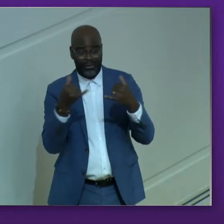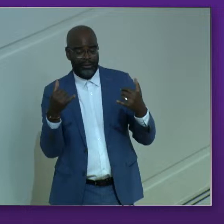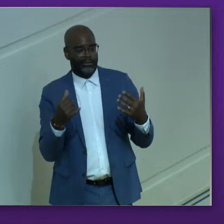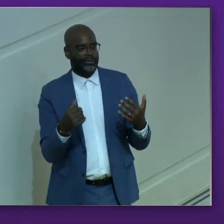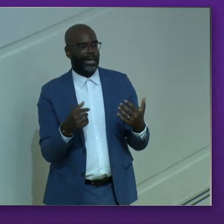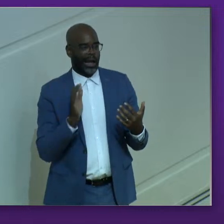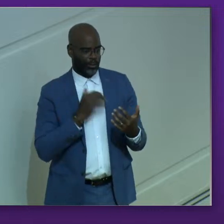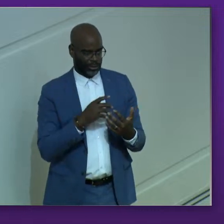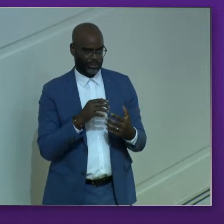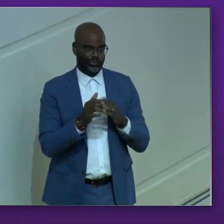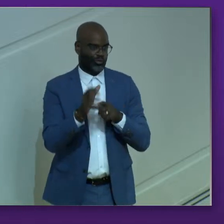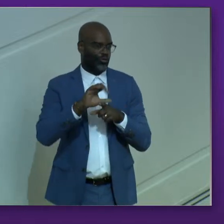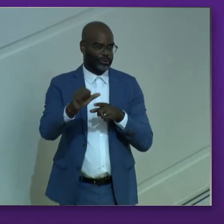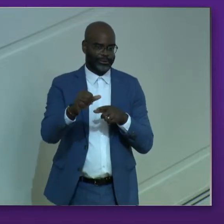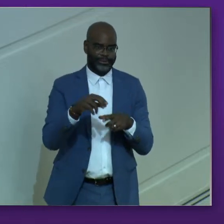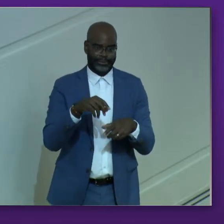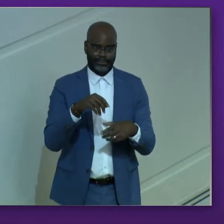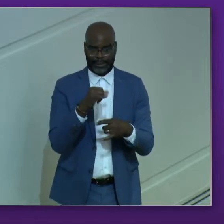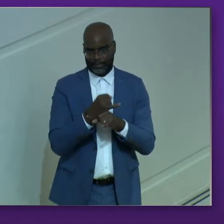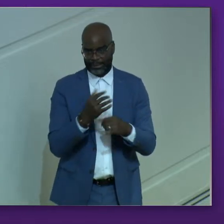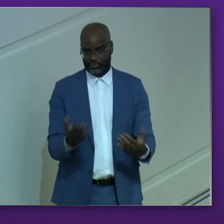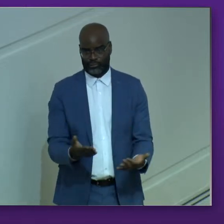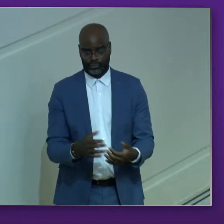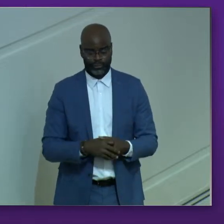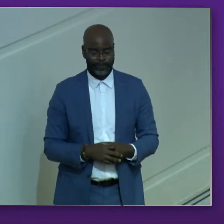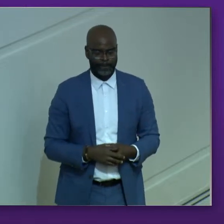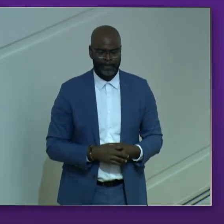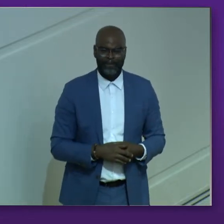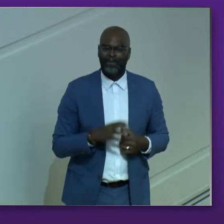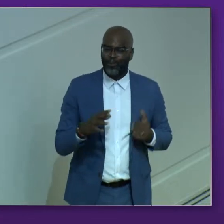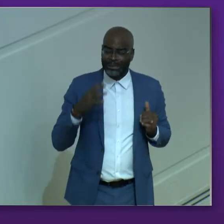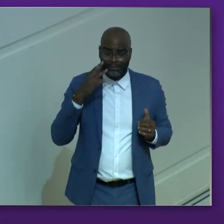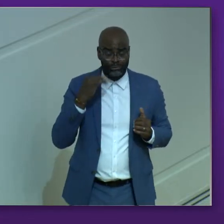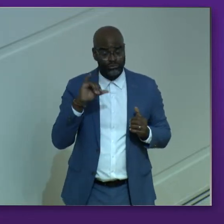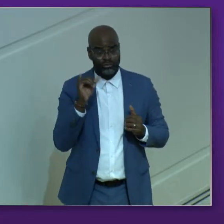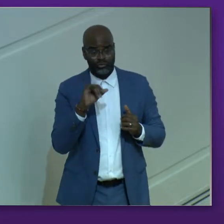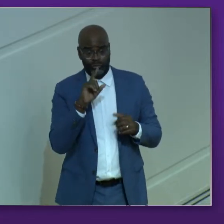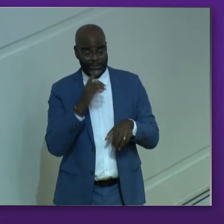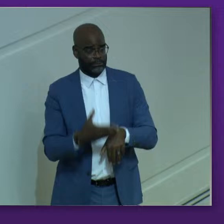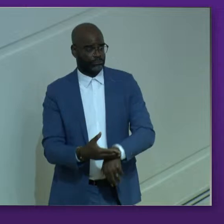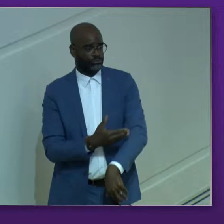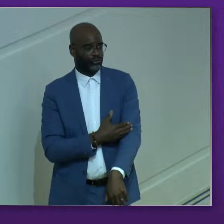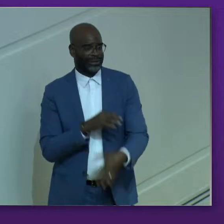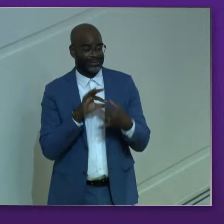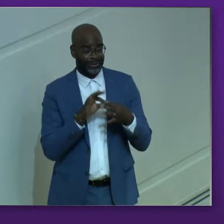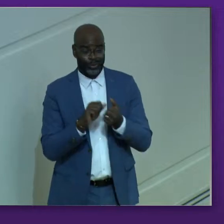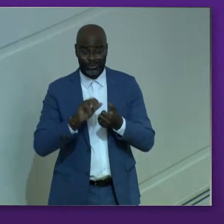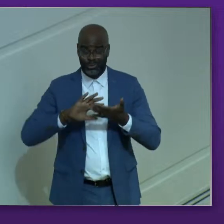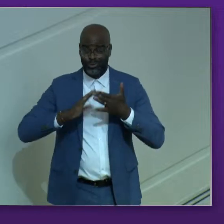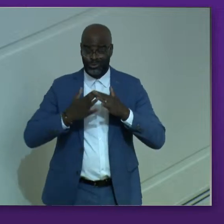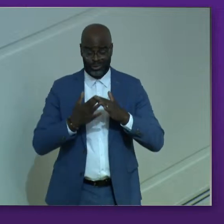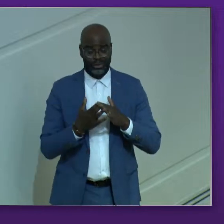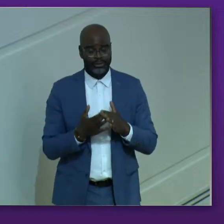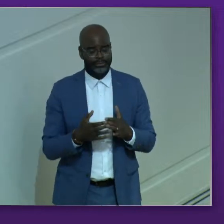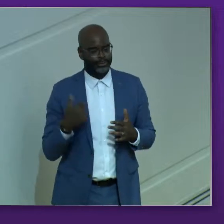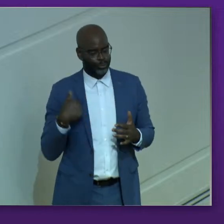MAKE A CAREER CHANGE. PEOPLE WHO WANT TO UPSCALE PEOPLE WHO WANT TO RESCHEDULE AND THEY GET